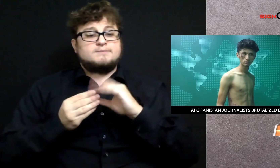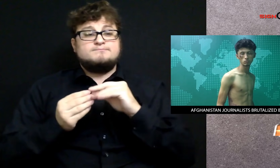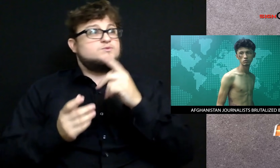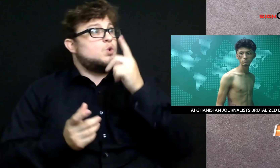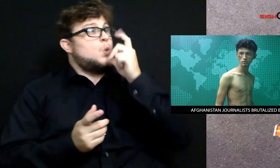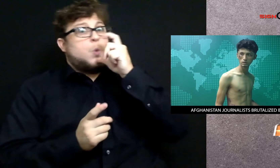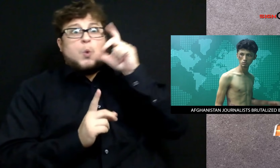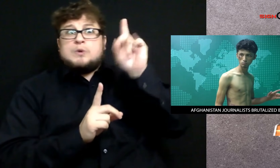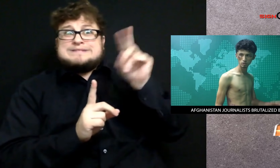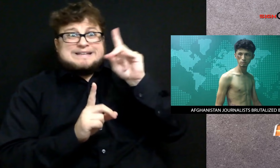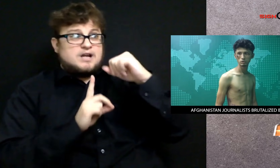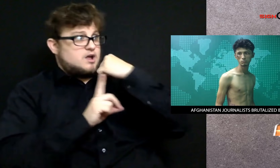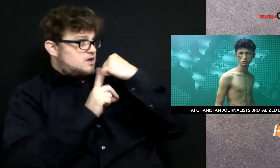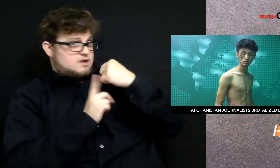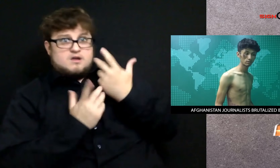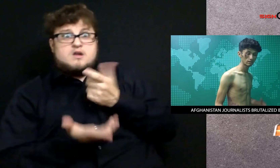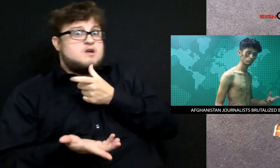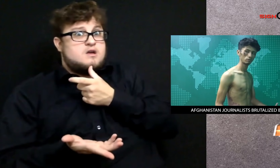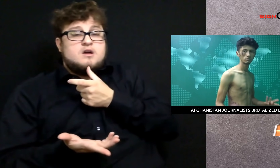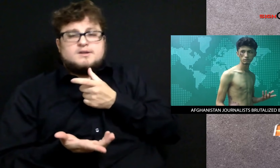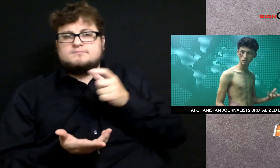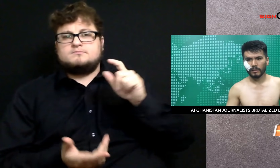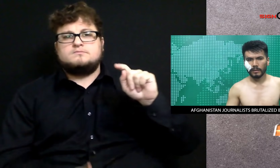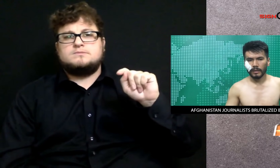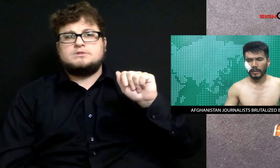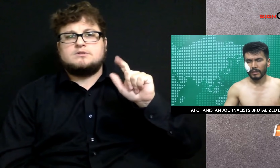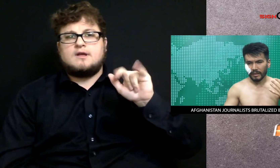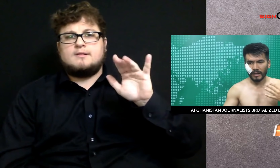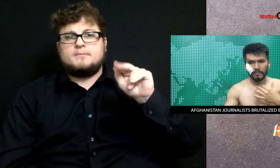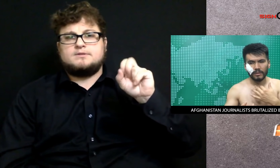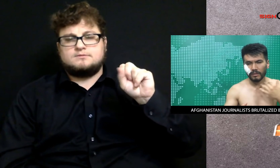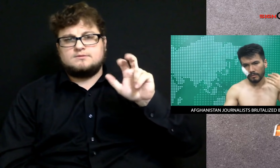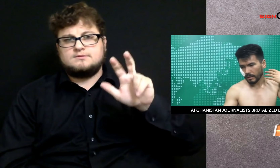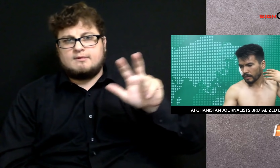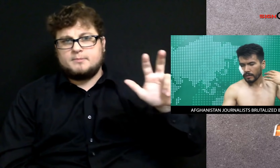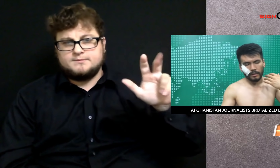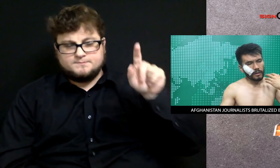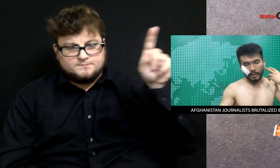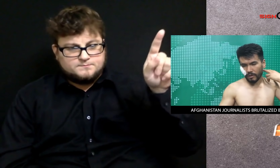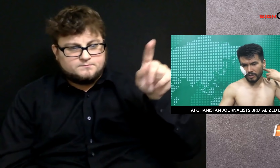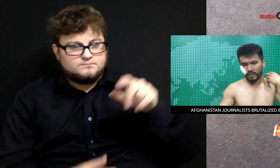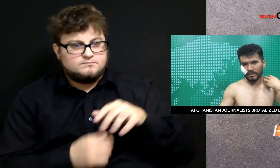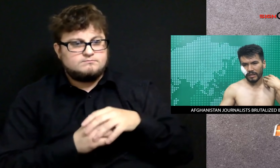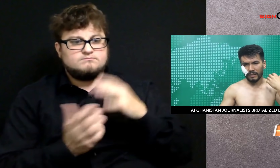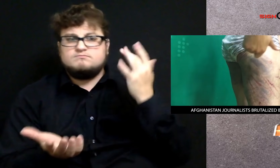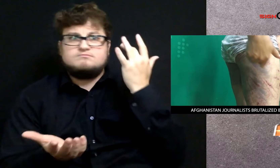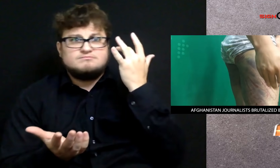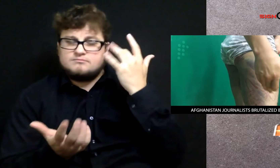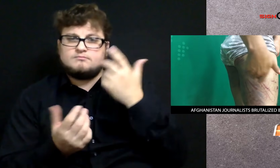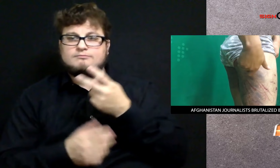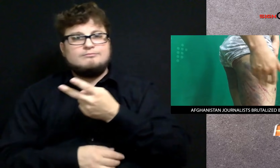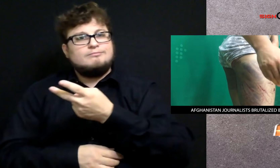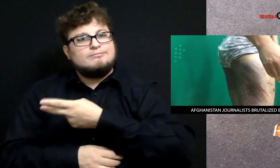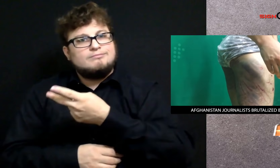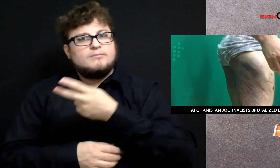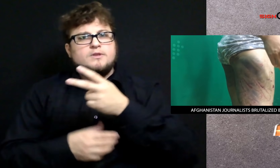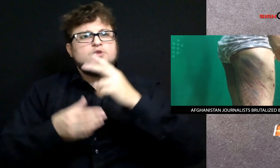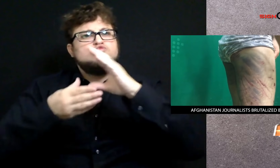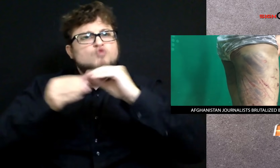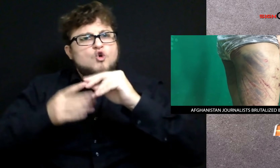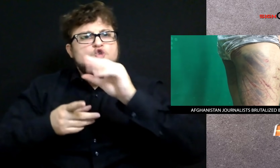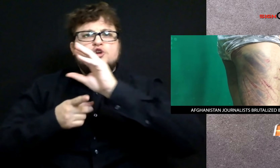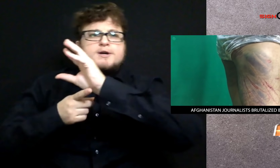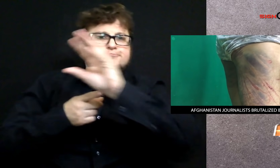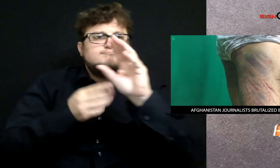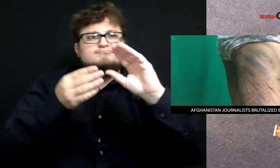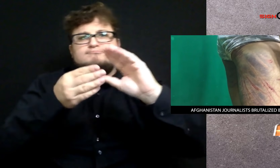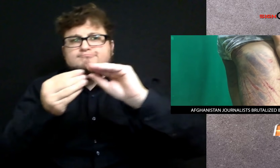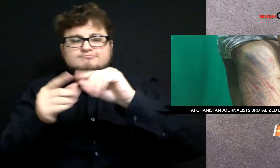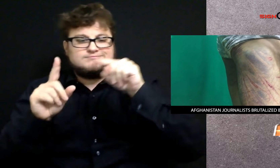bodies as a result of a beating they say came at the hands of the Taliban for covering an